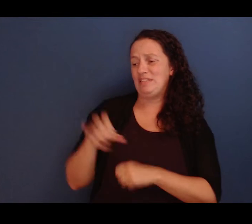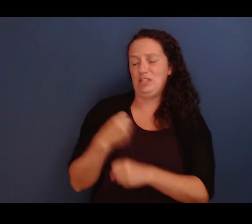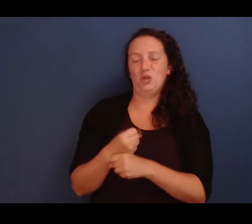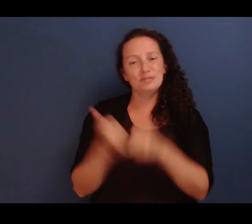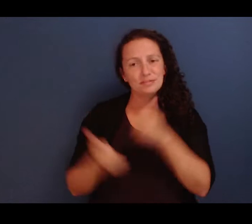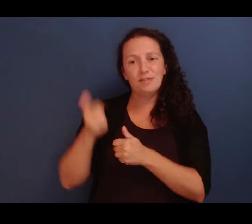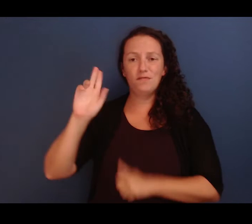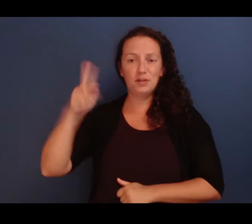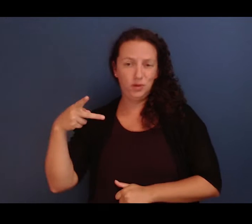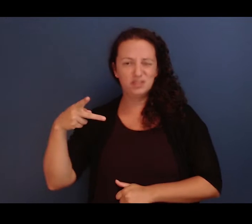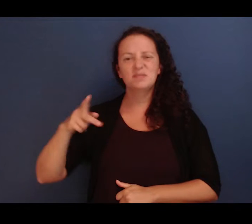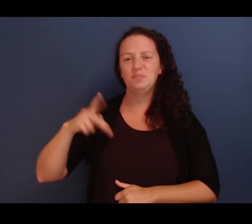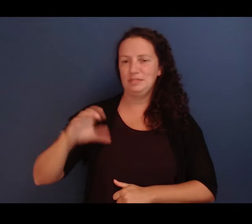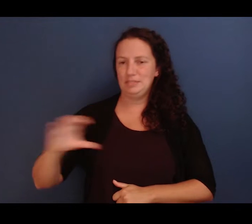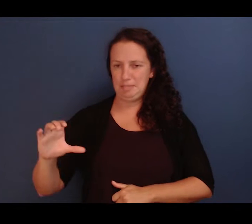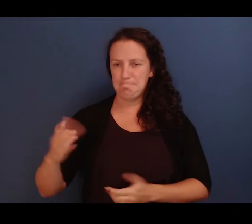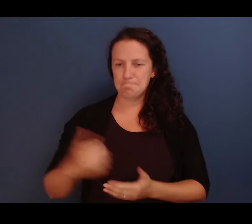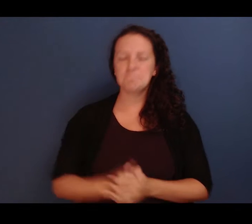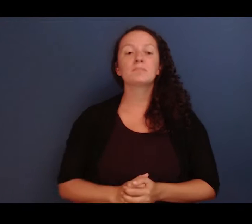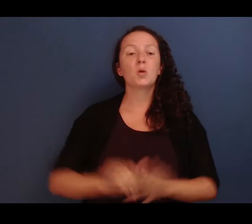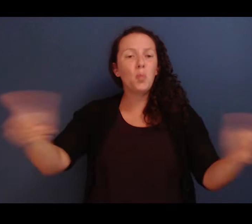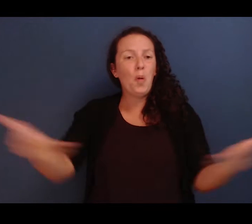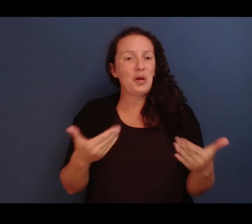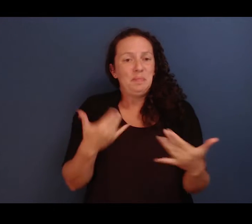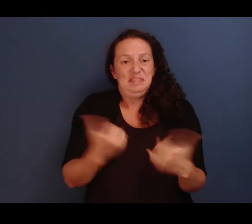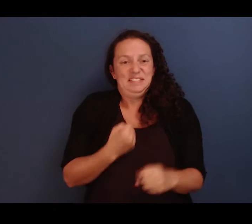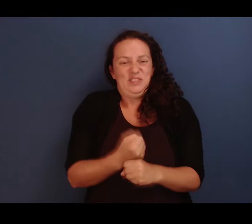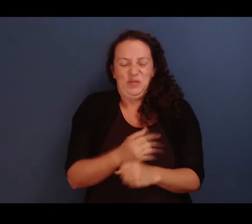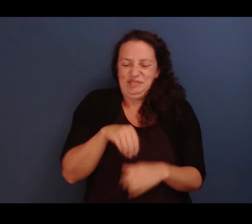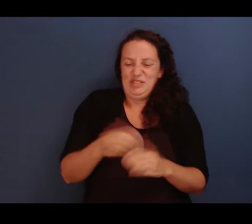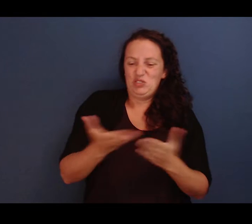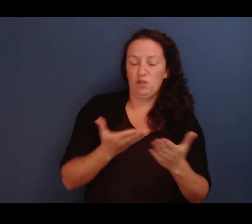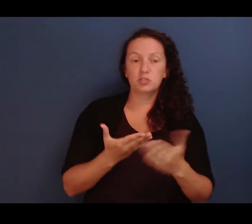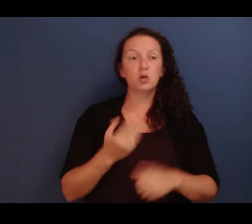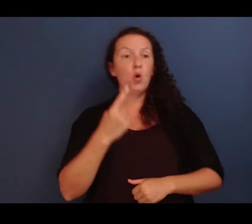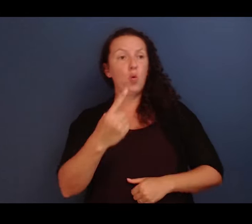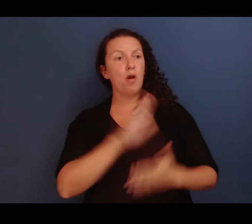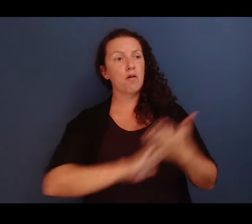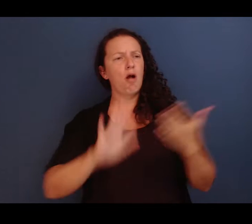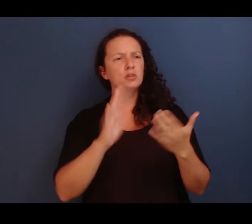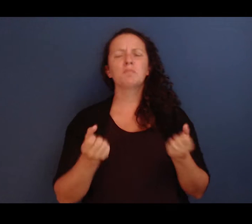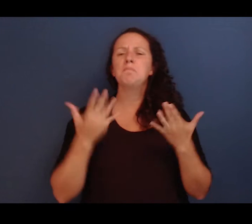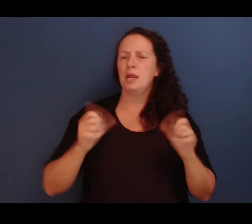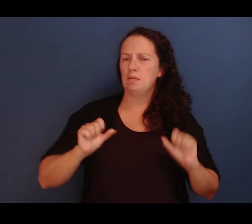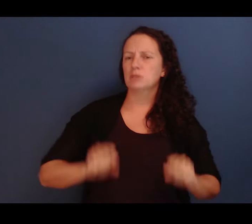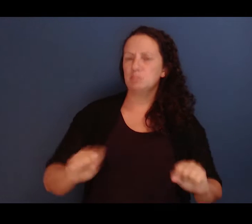Vice President of PCC. Welcome to this year’s In-Service: One College, Many Possibilities.